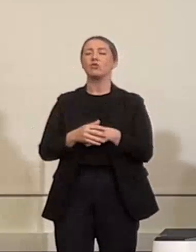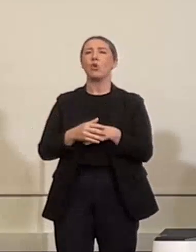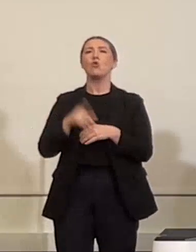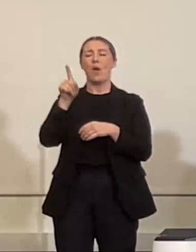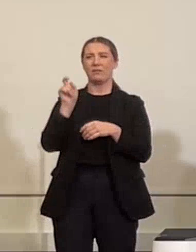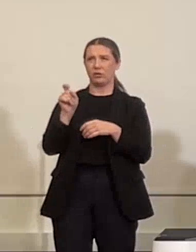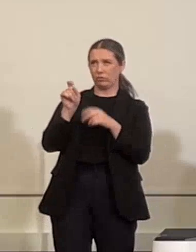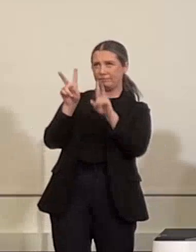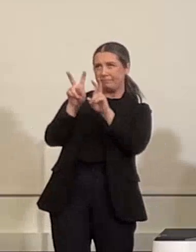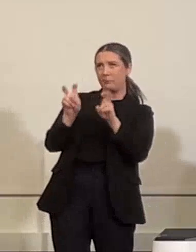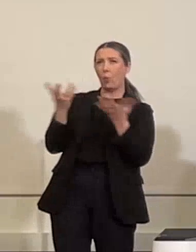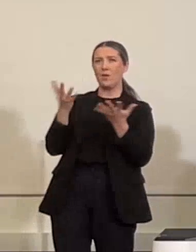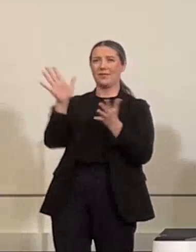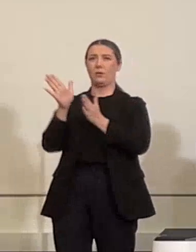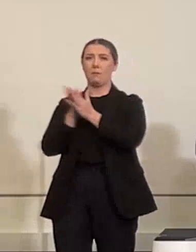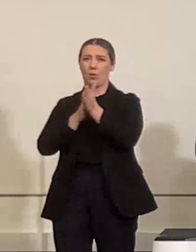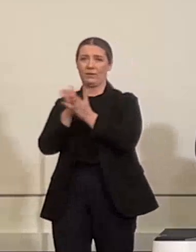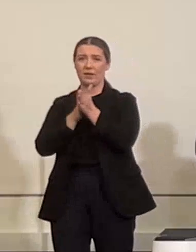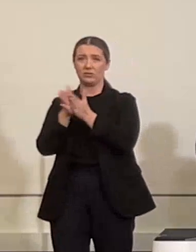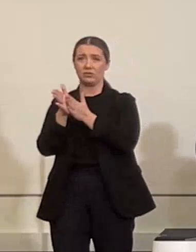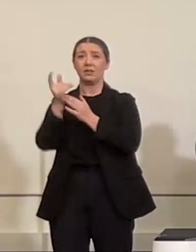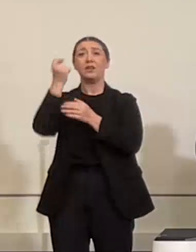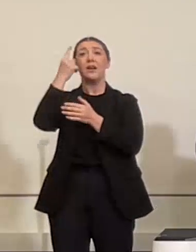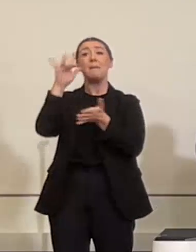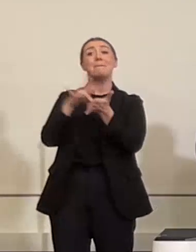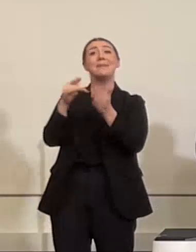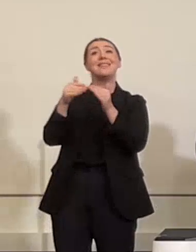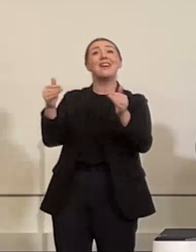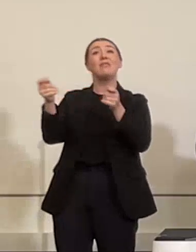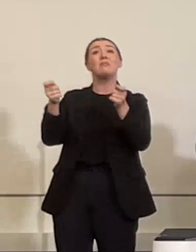So when you're dealing with middle management, learn the